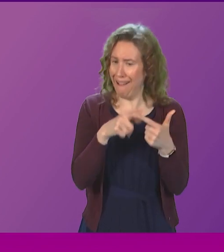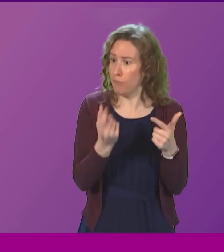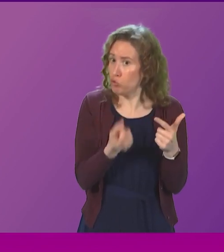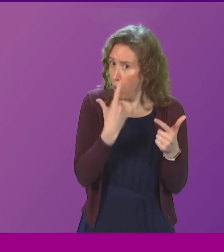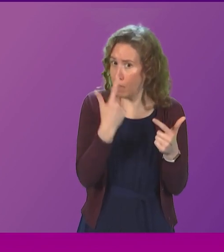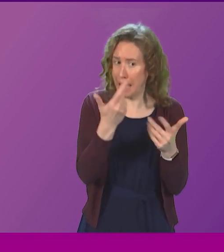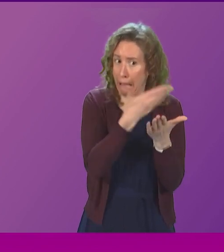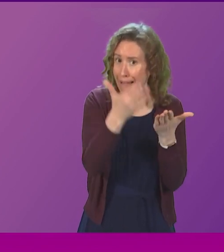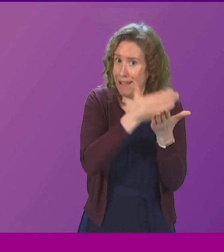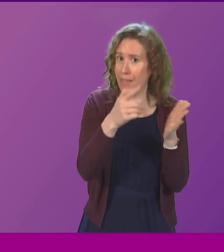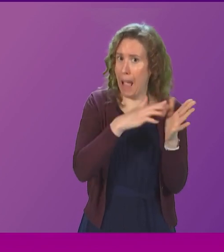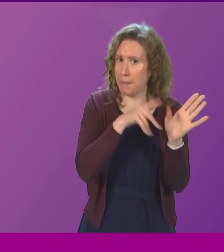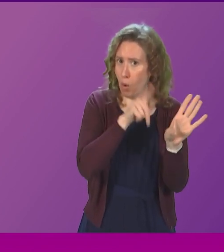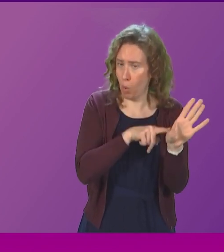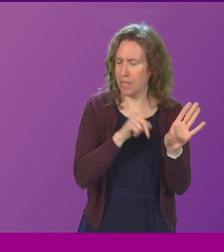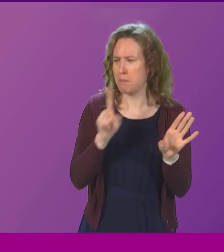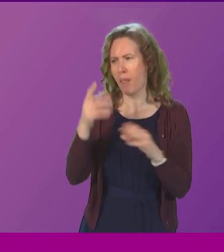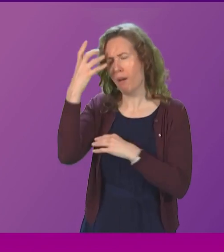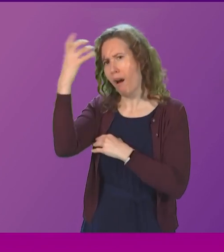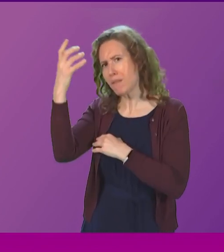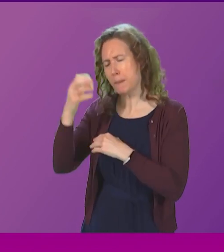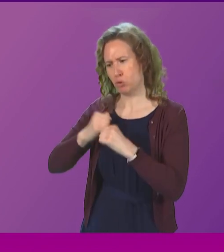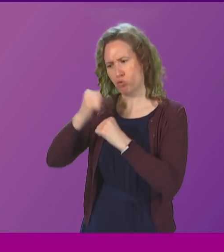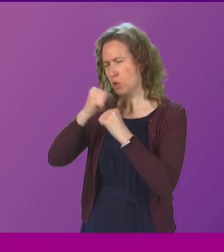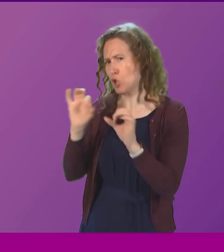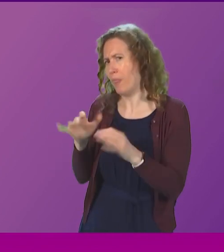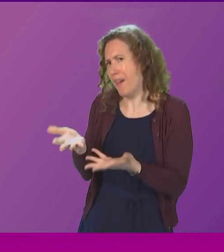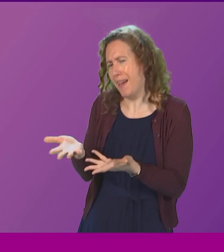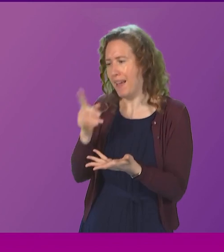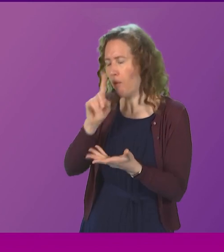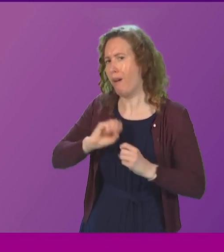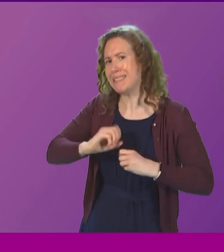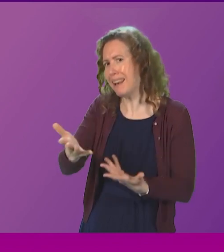but the Government infrastructure is not in place to deliver either of those?